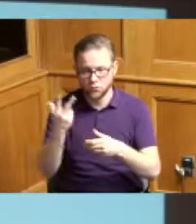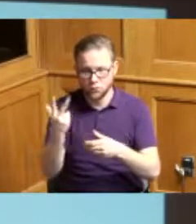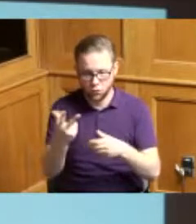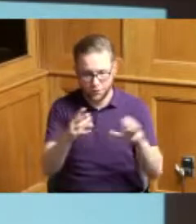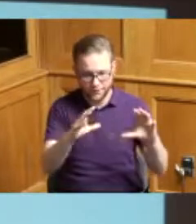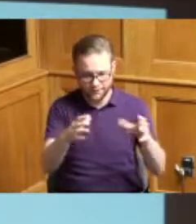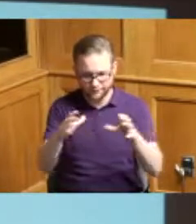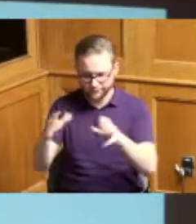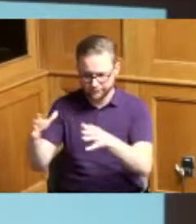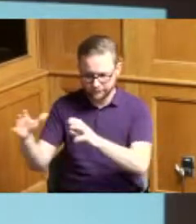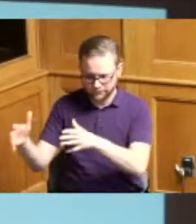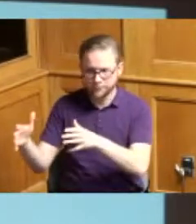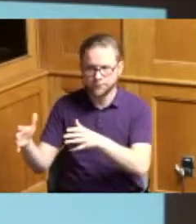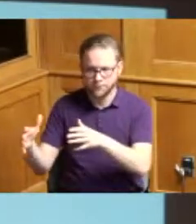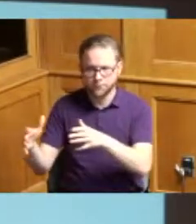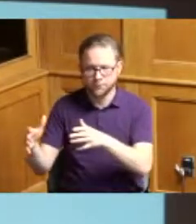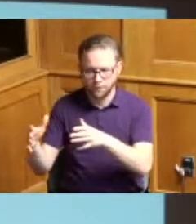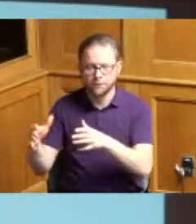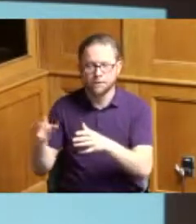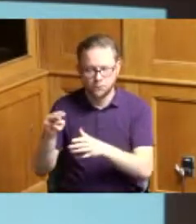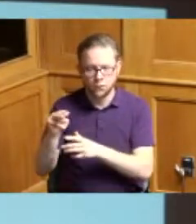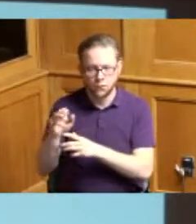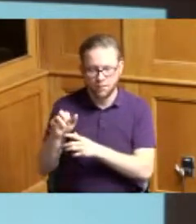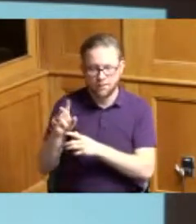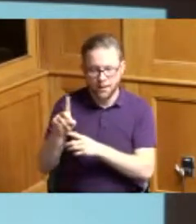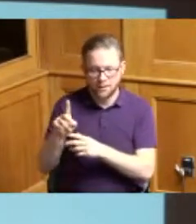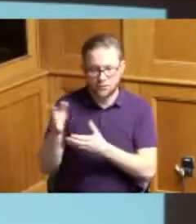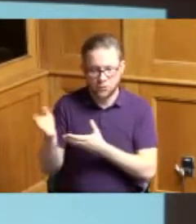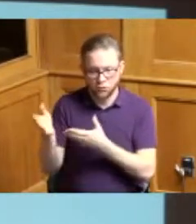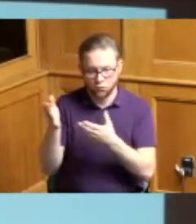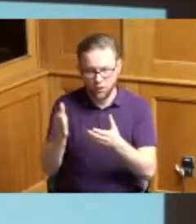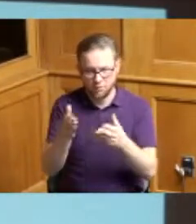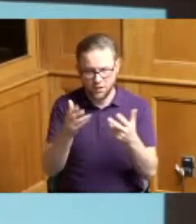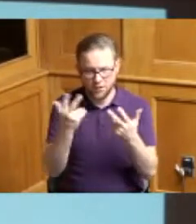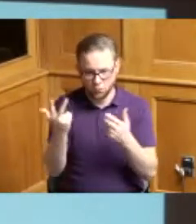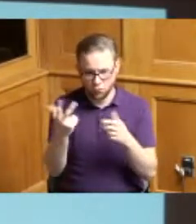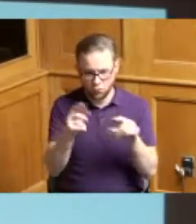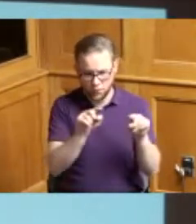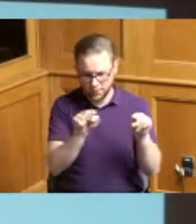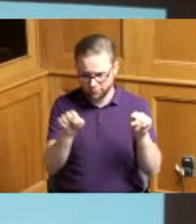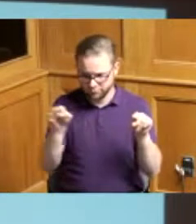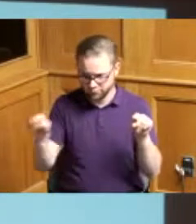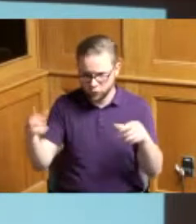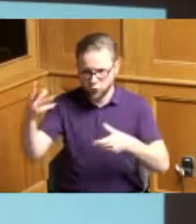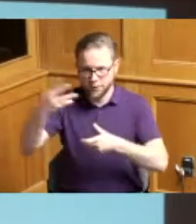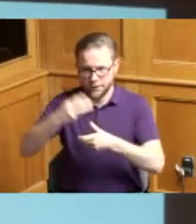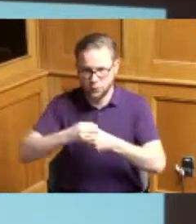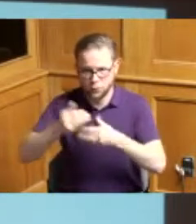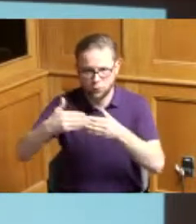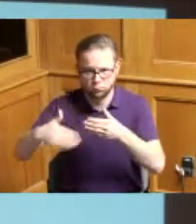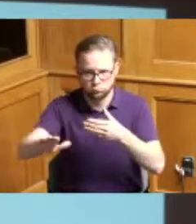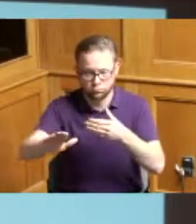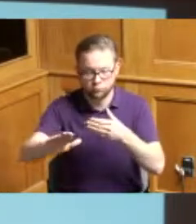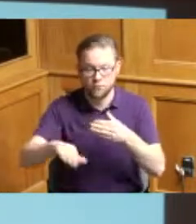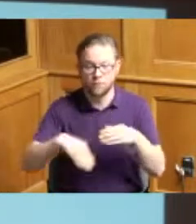that MSD is recommending be part of the framework if we move forward so again the first is